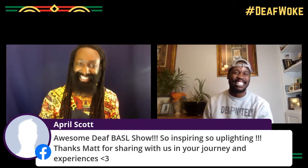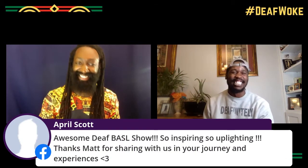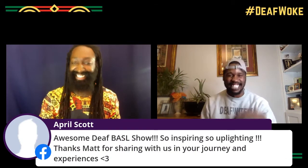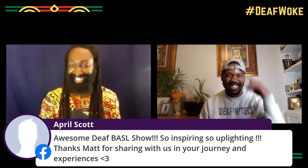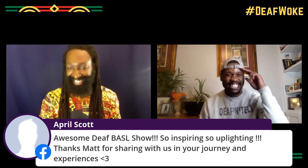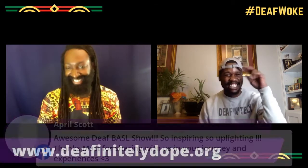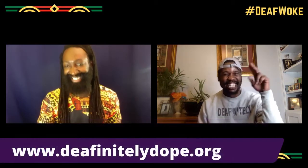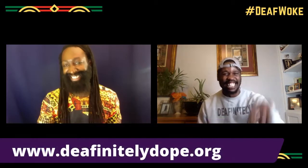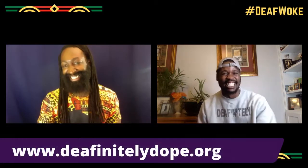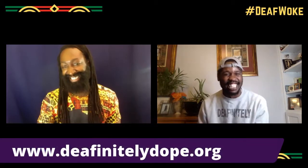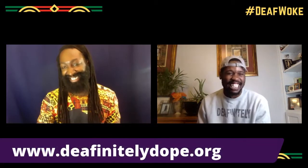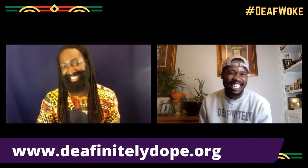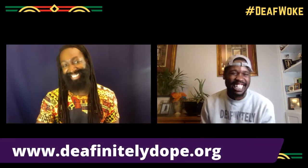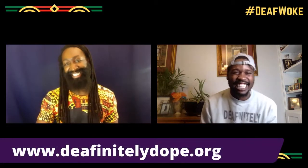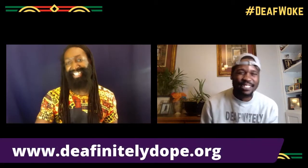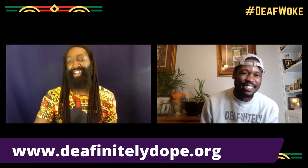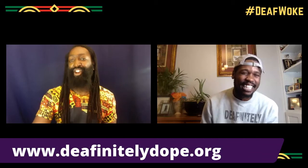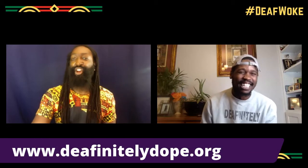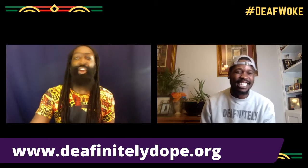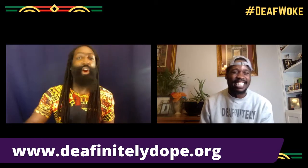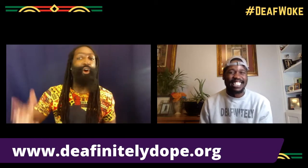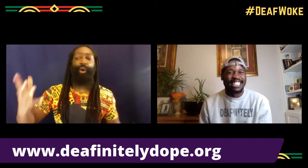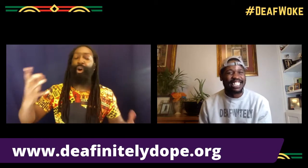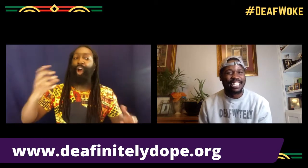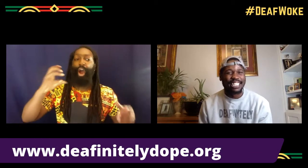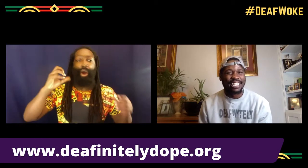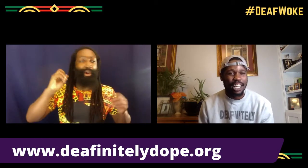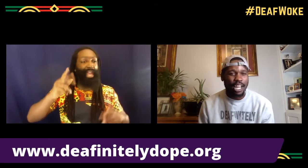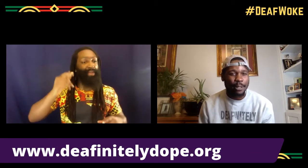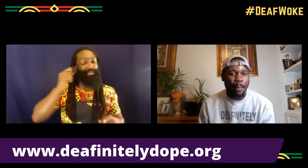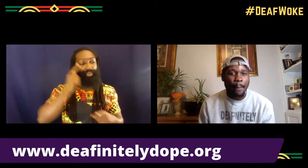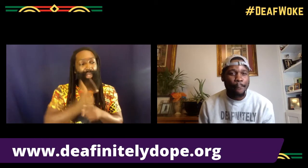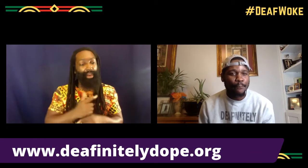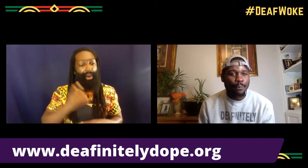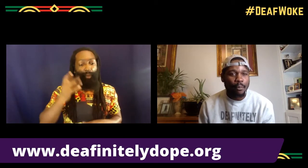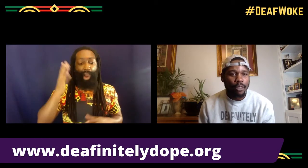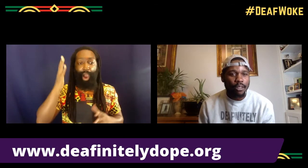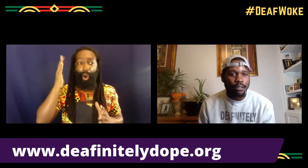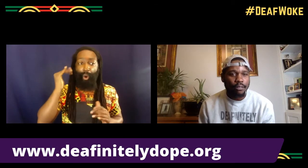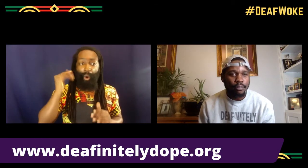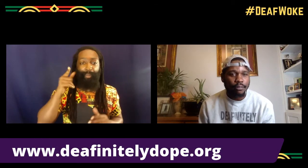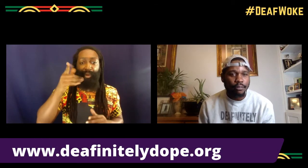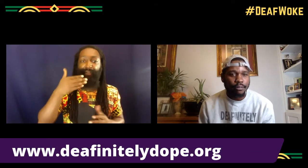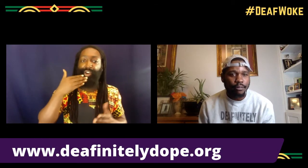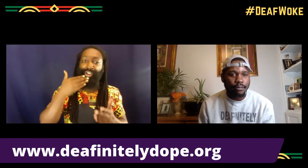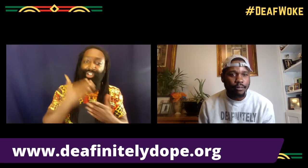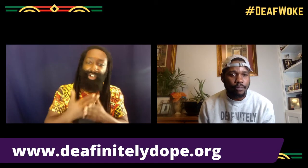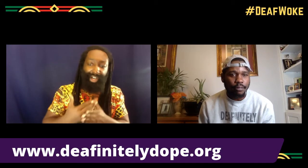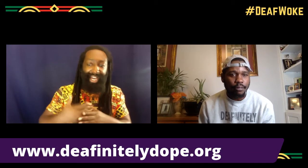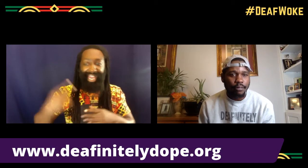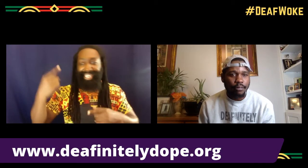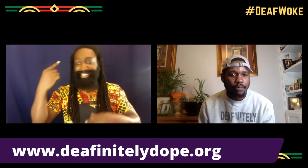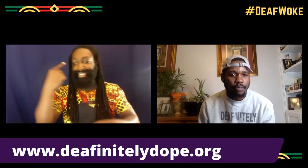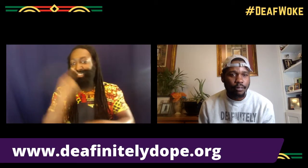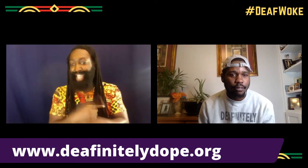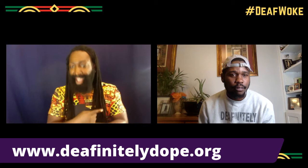Uplifting yes. Thank you. Yes, that's what's up. Okay my brother. I just wanna say,